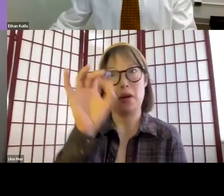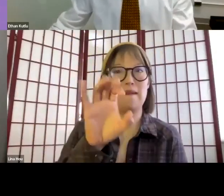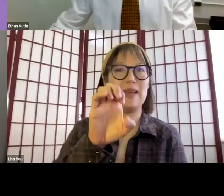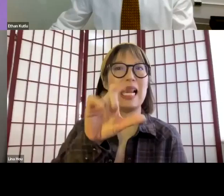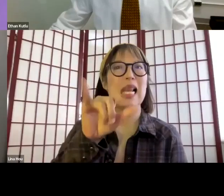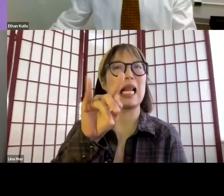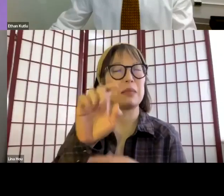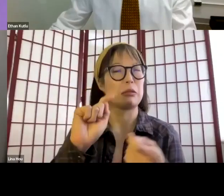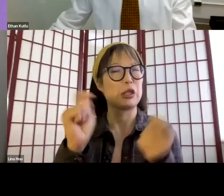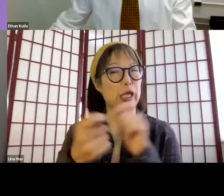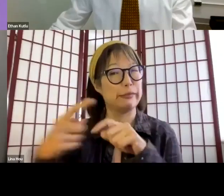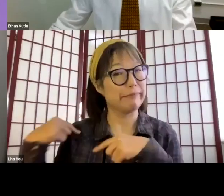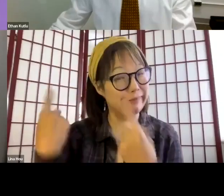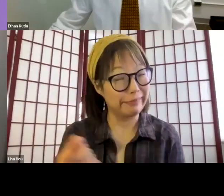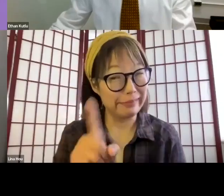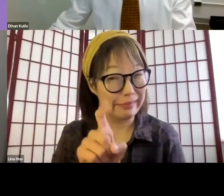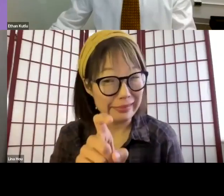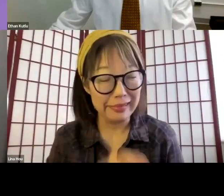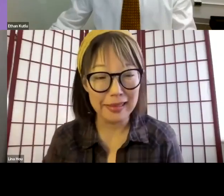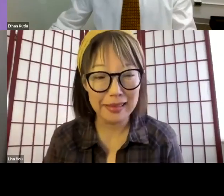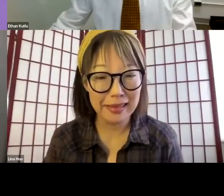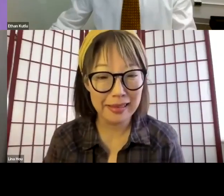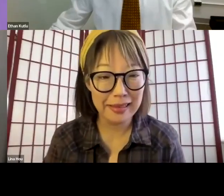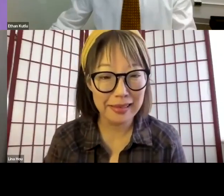I feel like the concept of elite may have changed over the years.